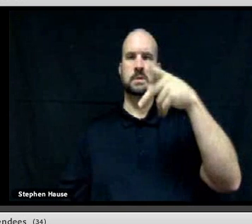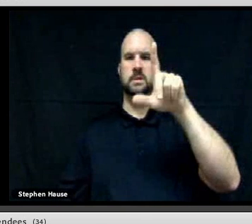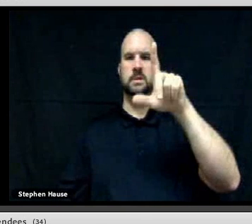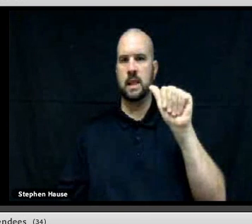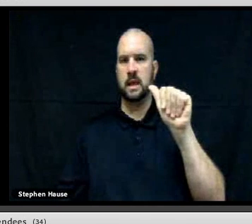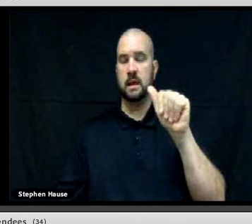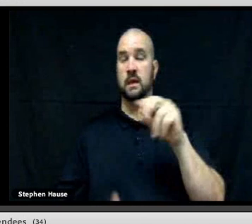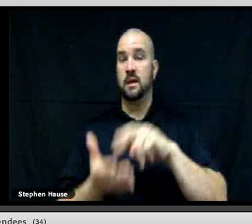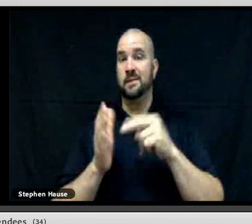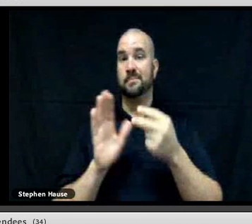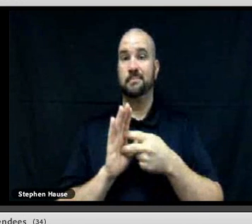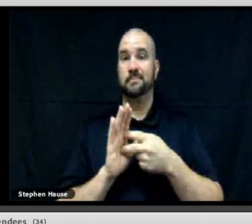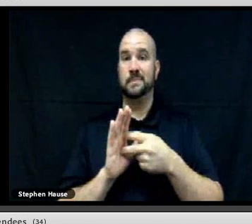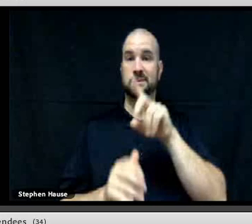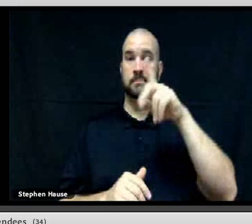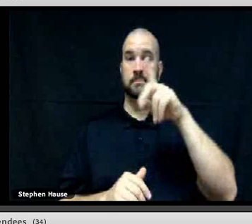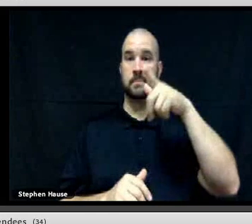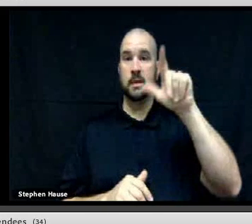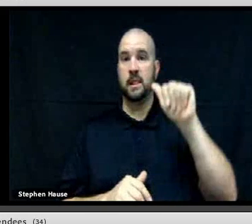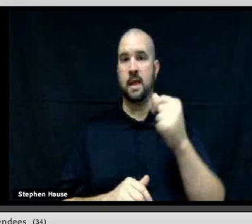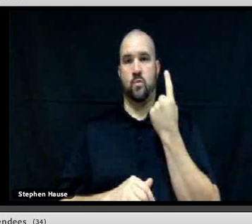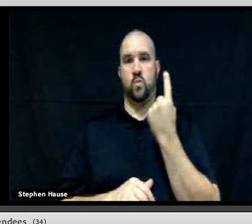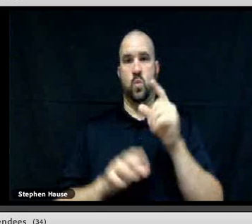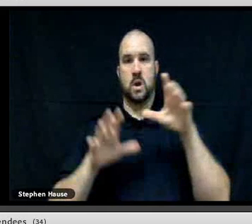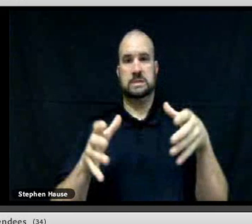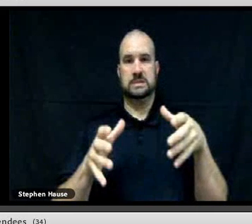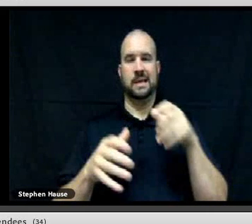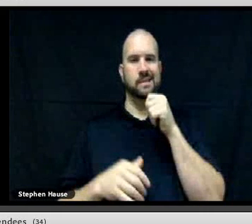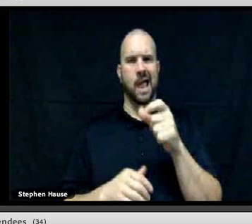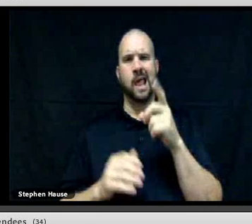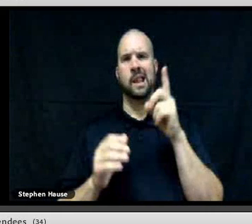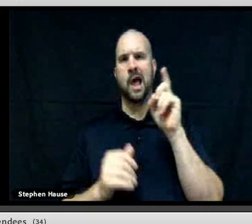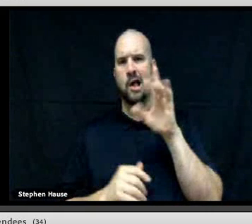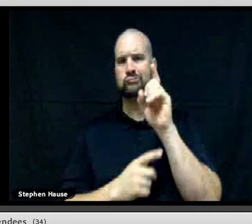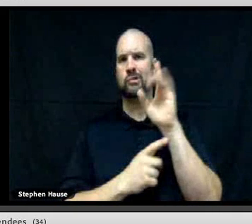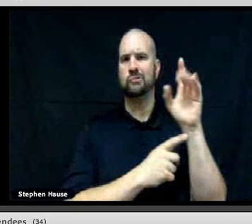rather than hundreds of data sets coming from one state.